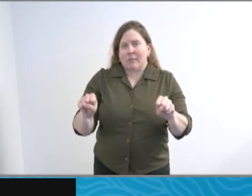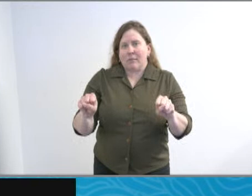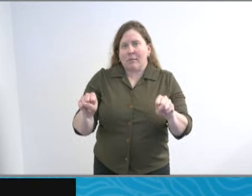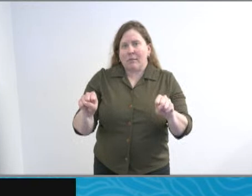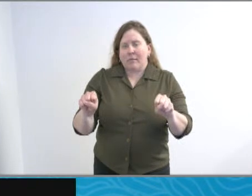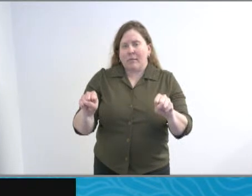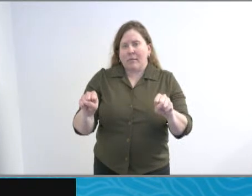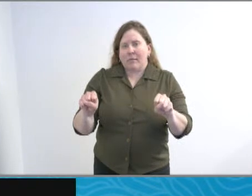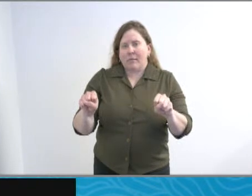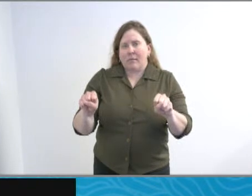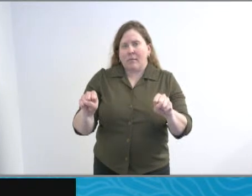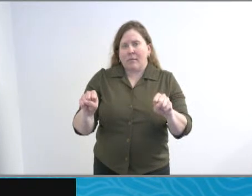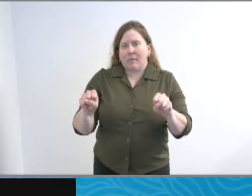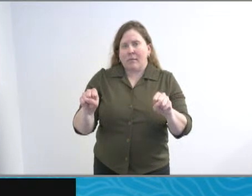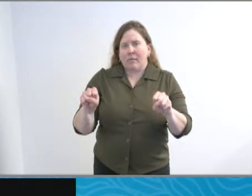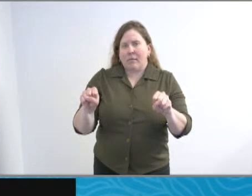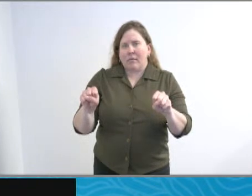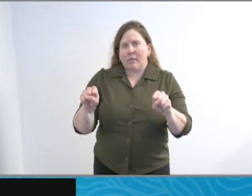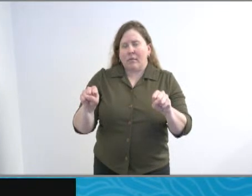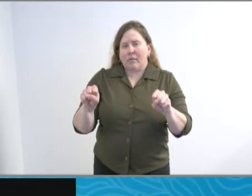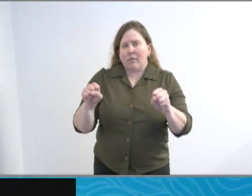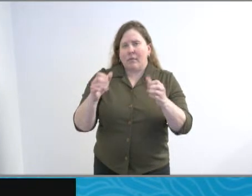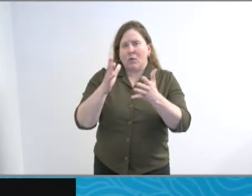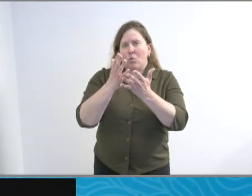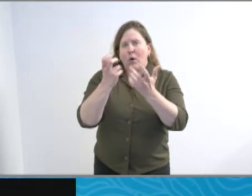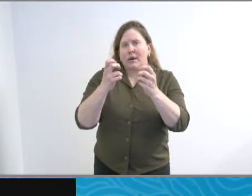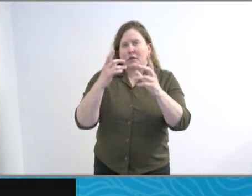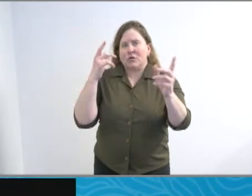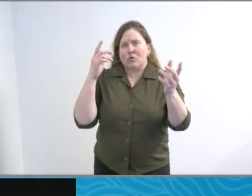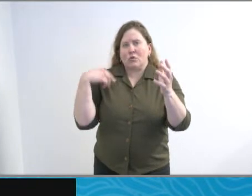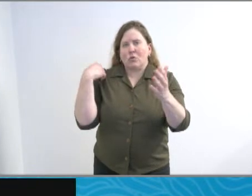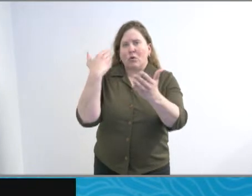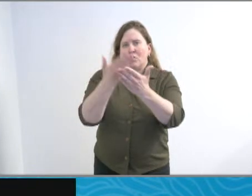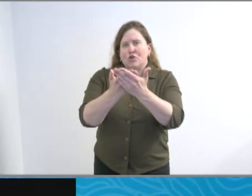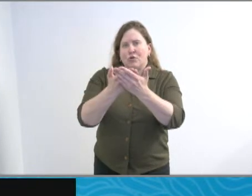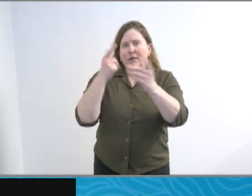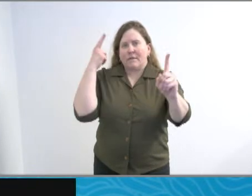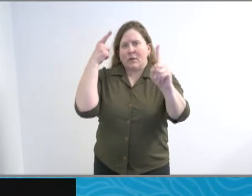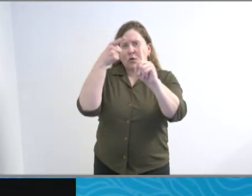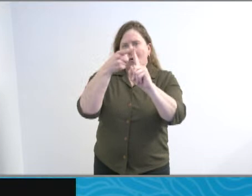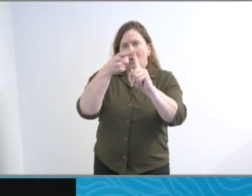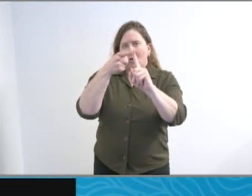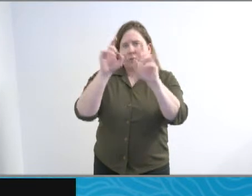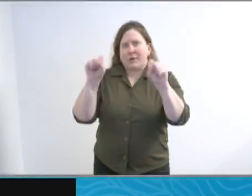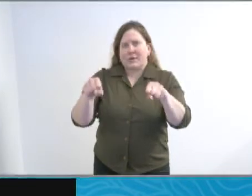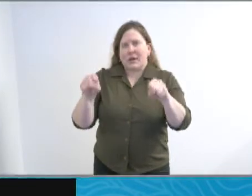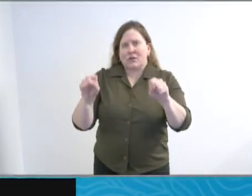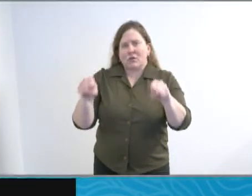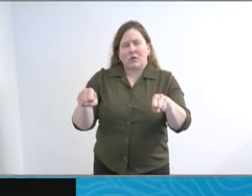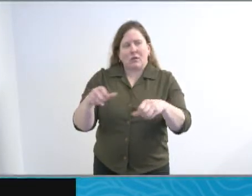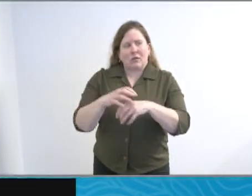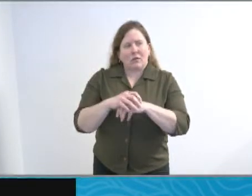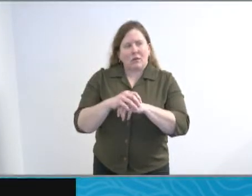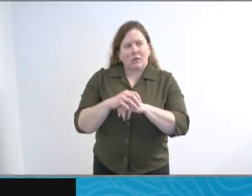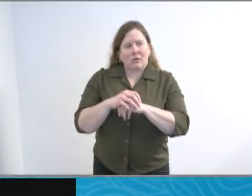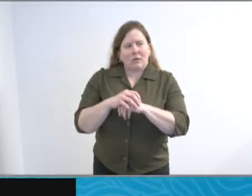to reach their full potential. So combined engagement and visioning, we can go now